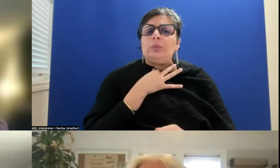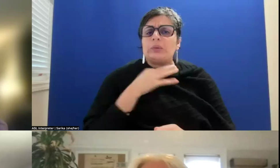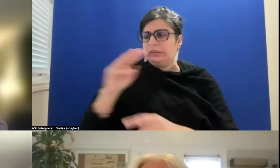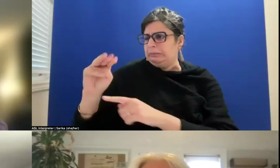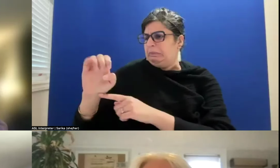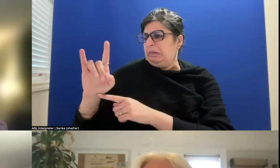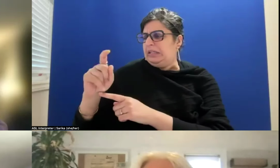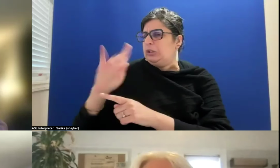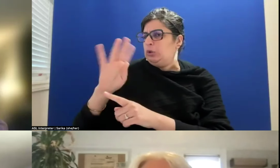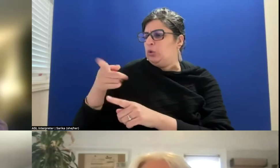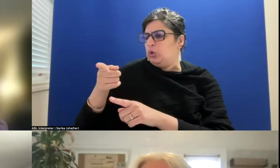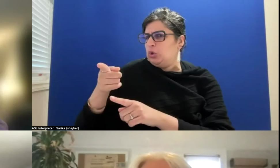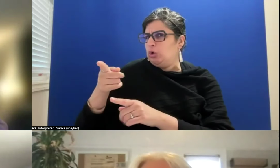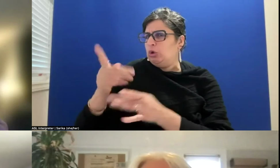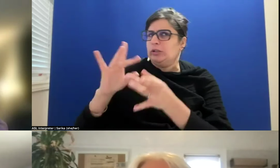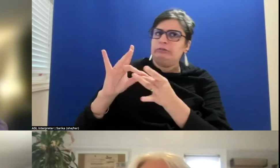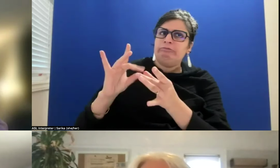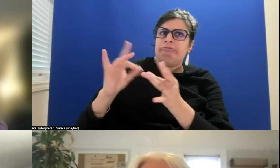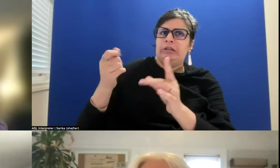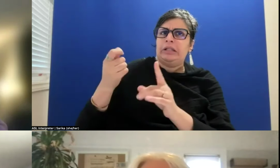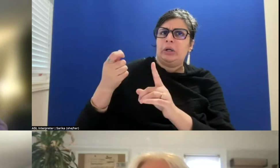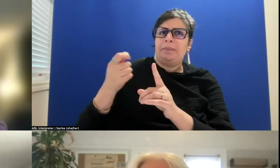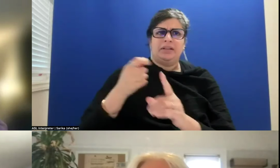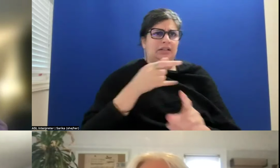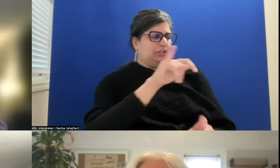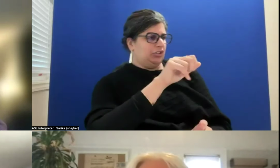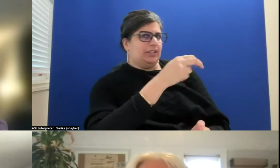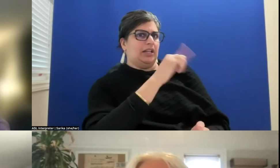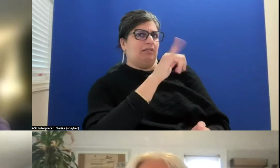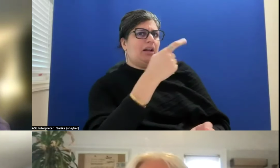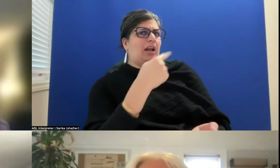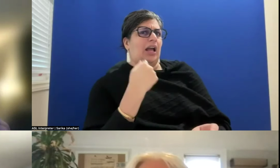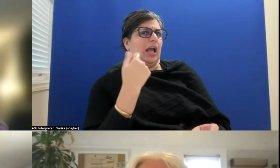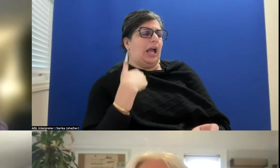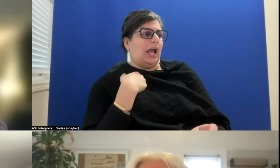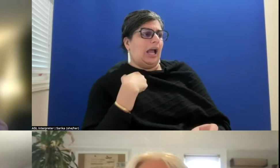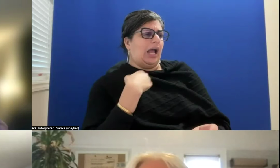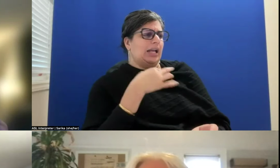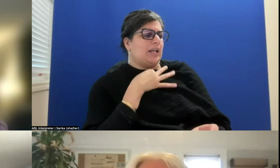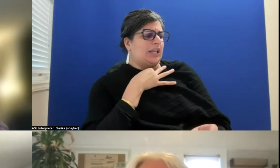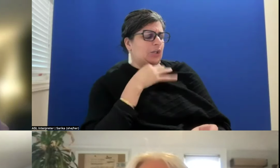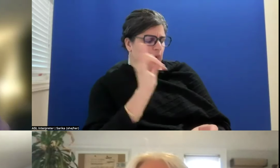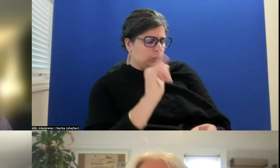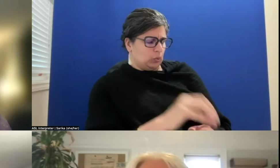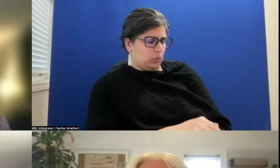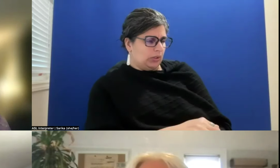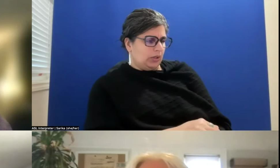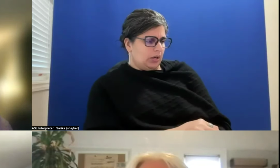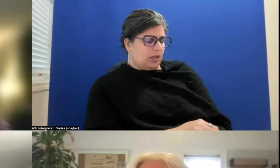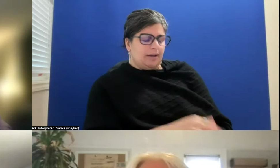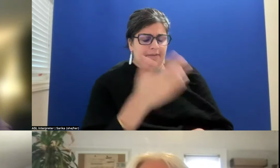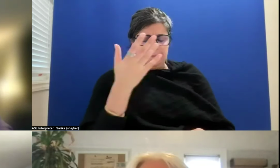about this and Jennifer, I be curious how you think about this as well. Is the, the the this idea of